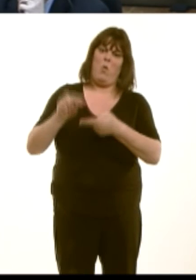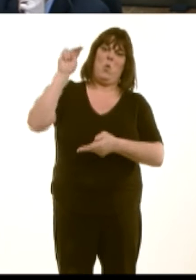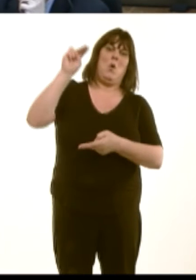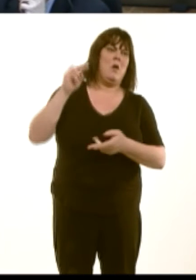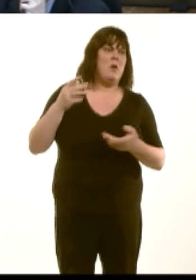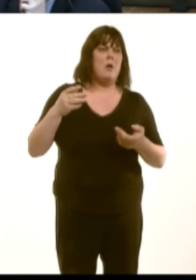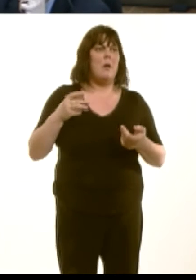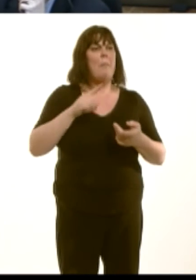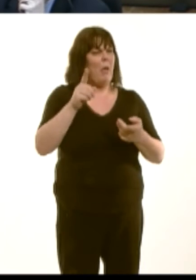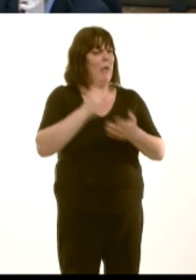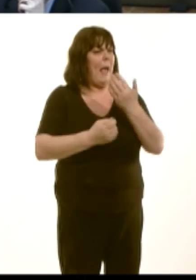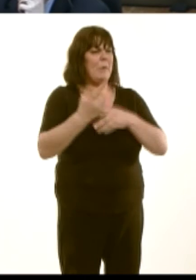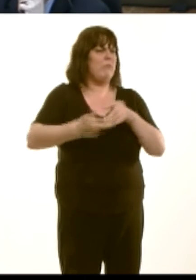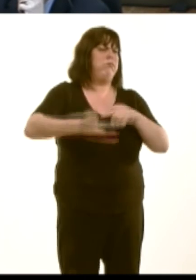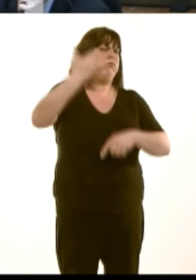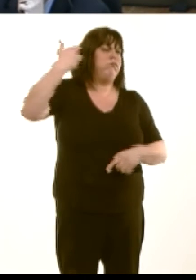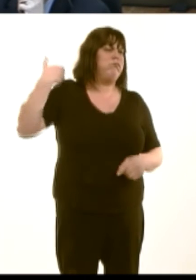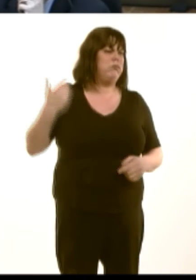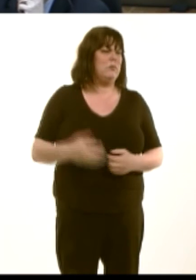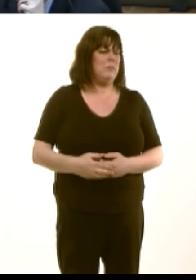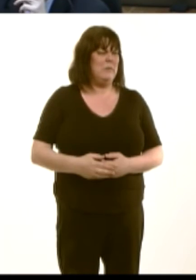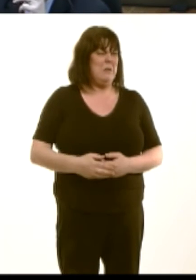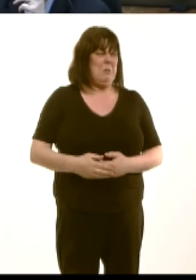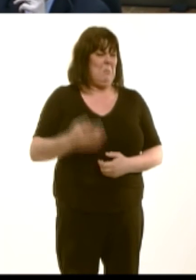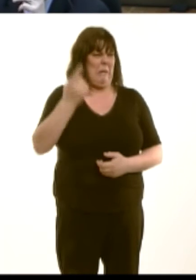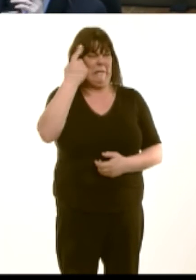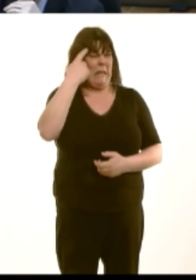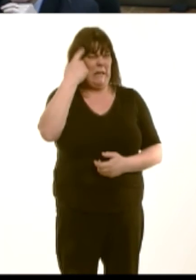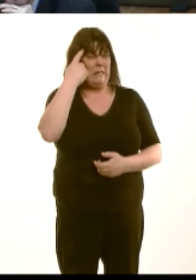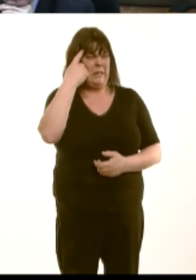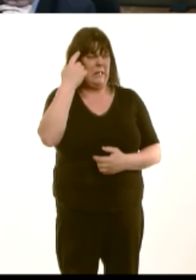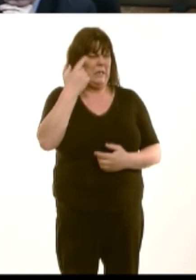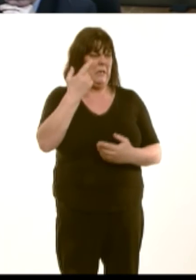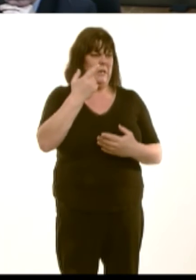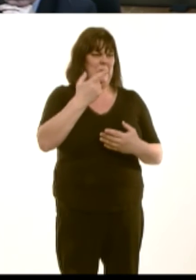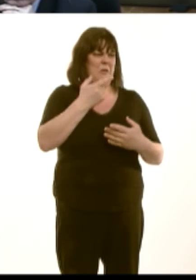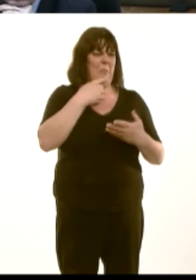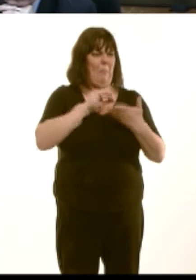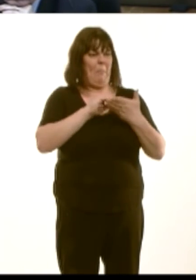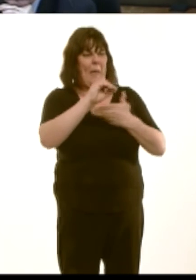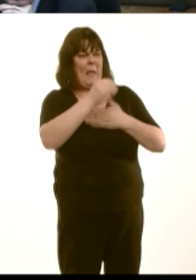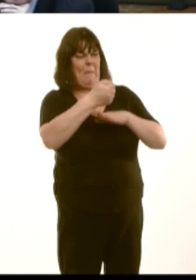That said, of course, thatís some years ago now, and it doesnít much make sense to pay people based on activities that were taking place, in some instances, 12 or 13 years ago.